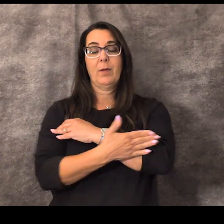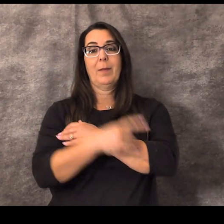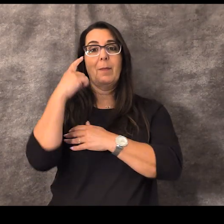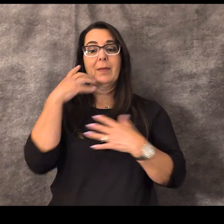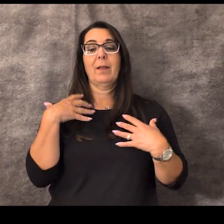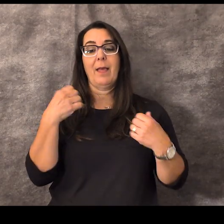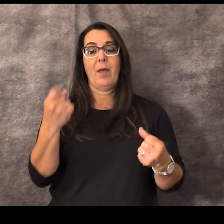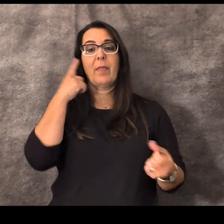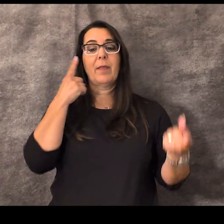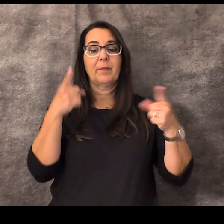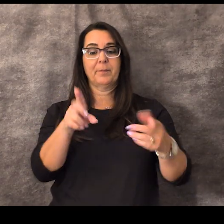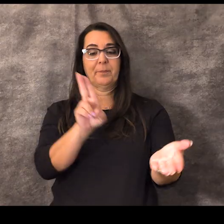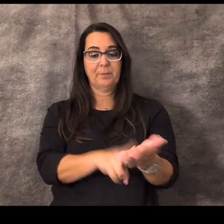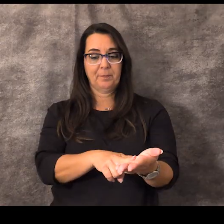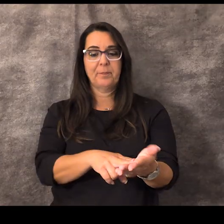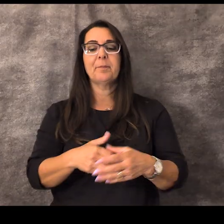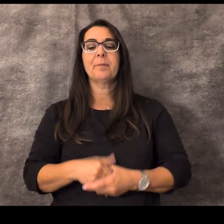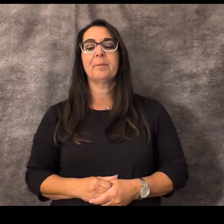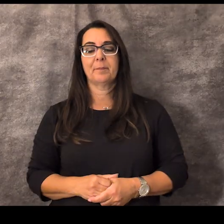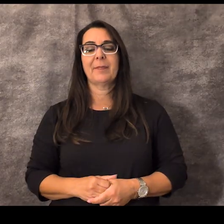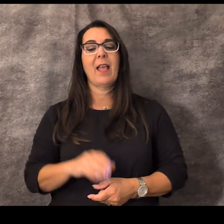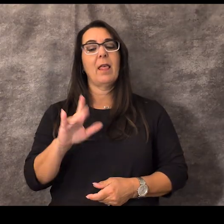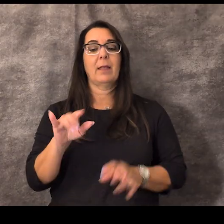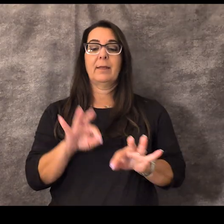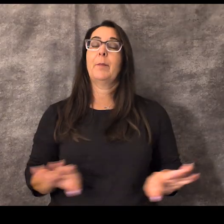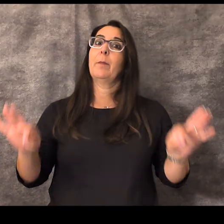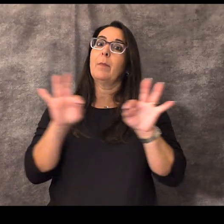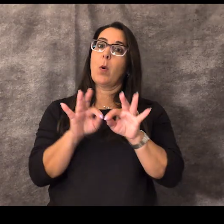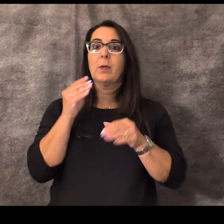(Leslie Napper) The Tulare County Settlement Agreement is a landmark step for,